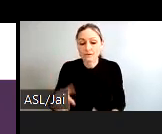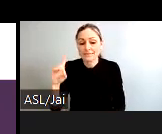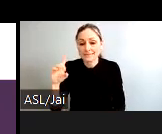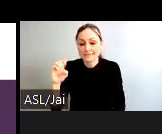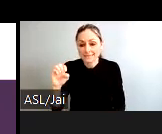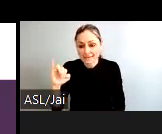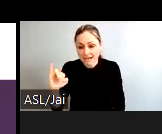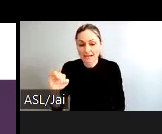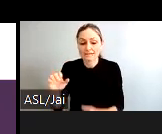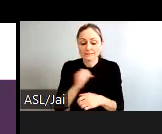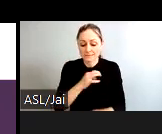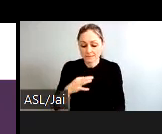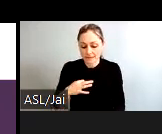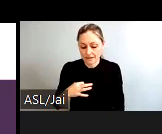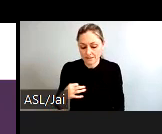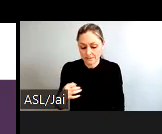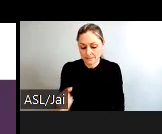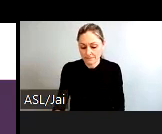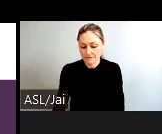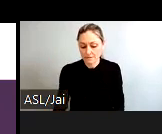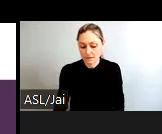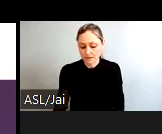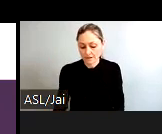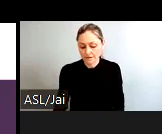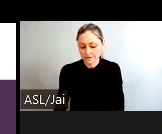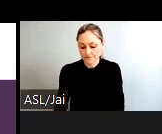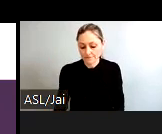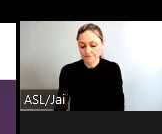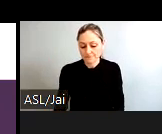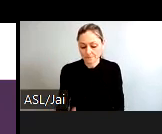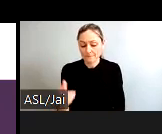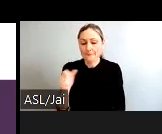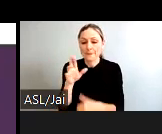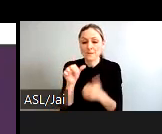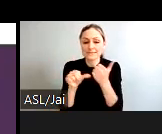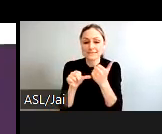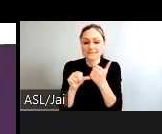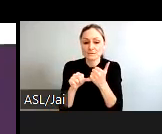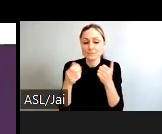or your assistant attorney generals. So eligibility.